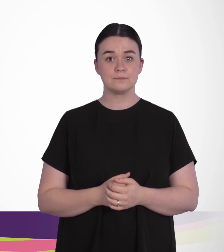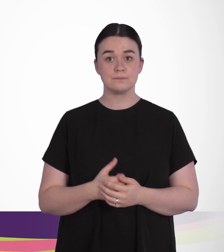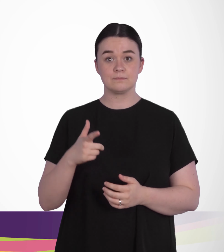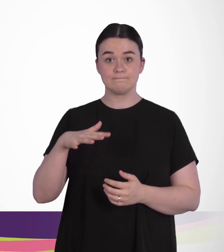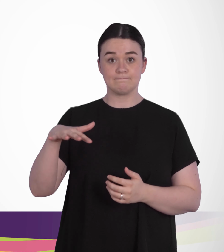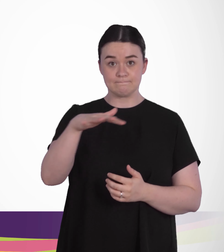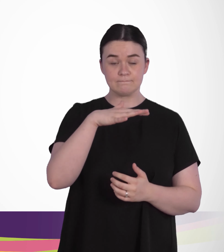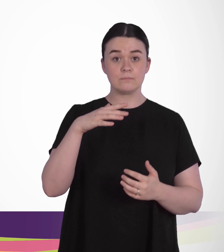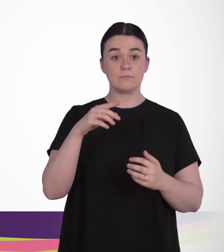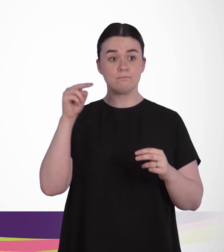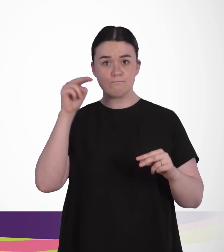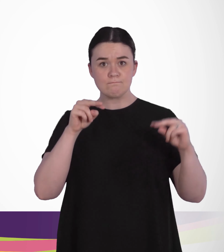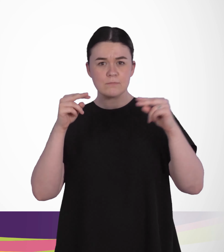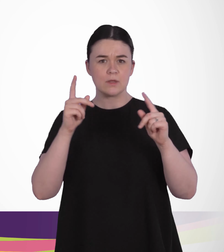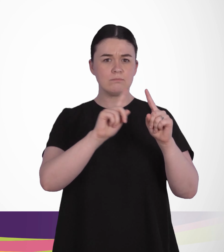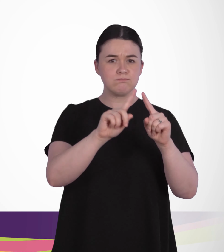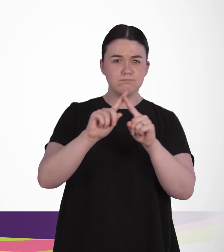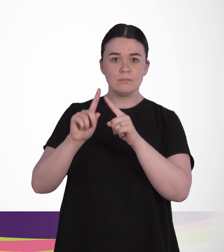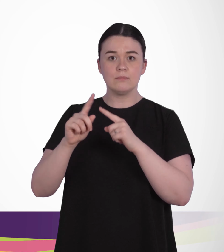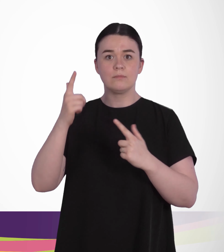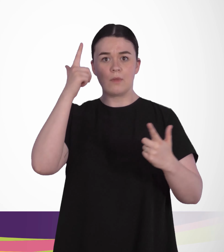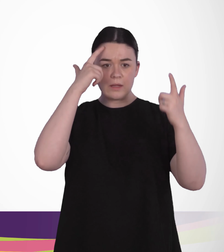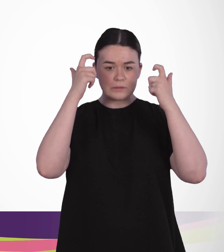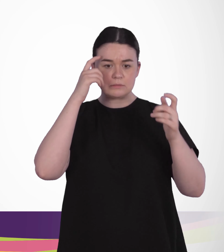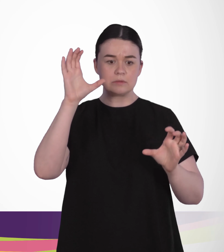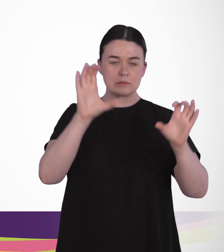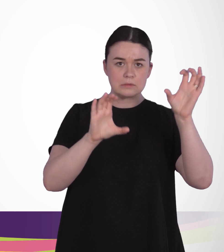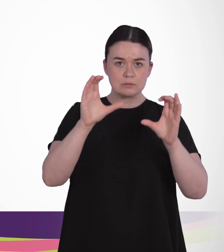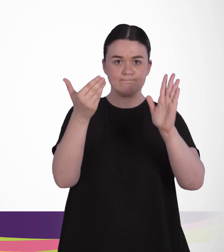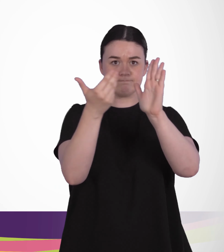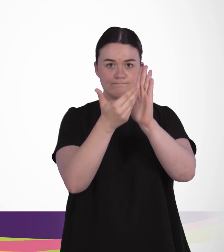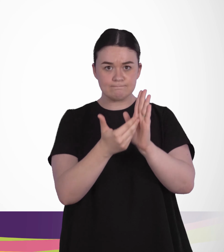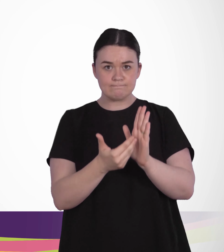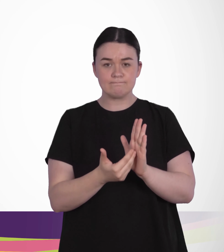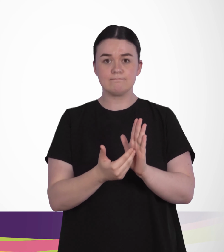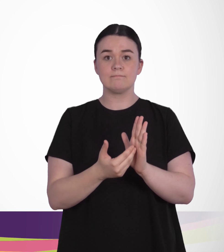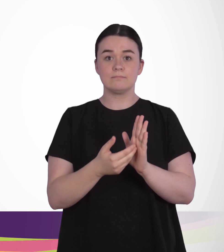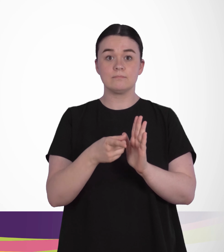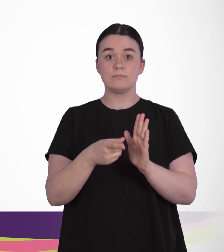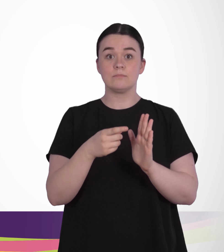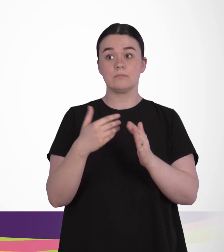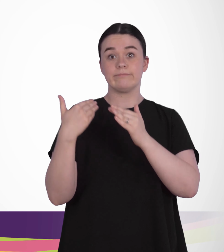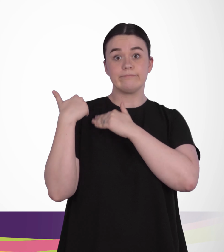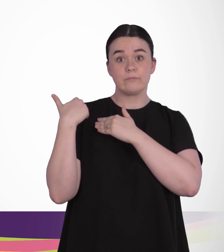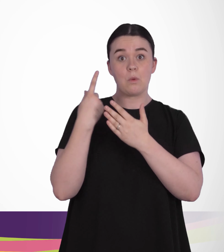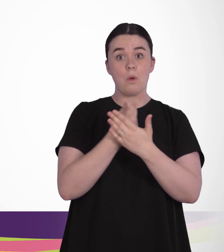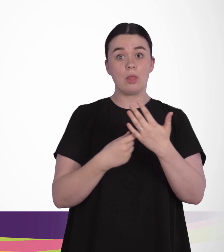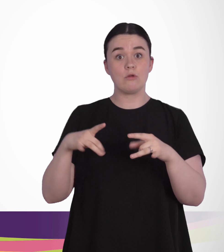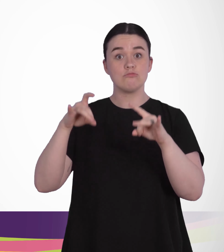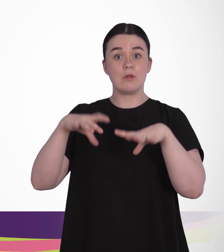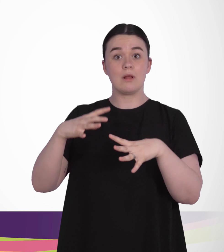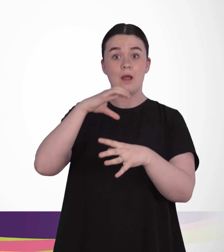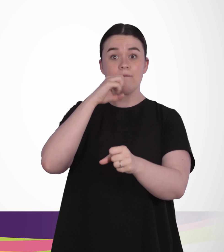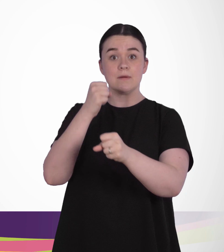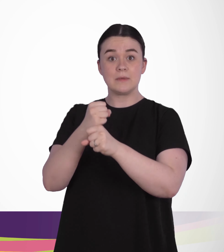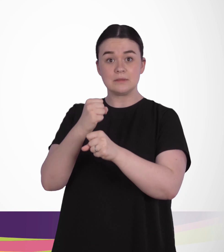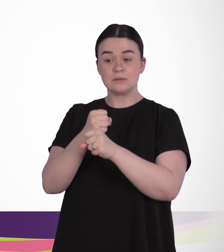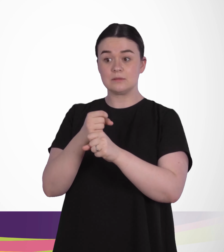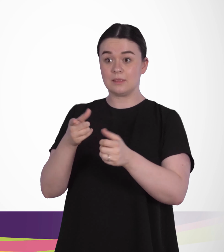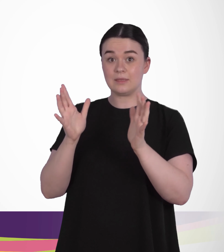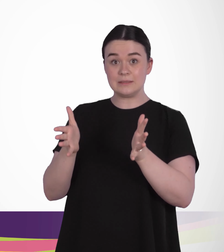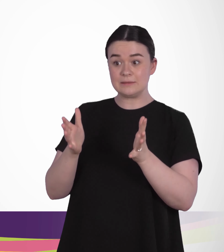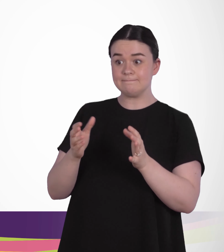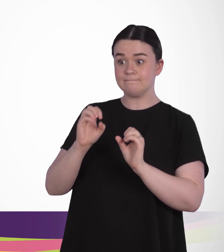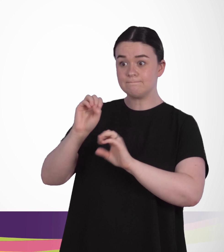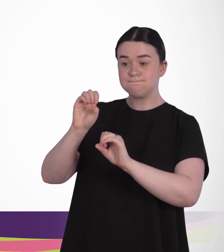The views and ideas outlined are not limited to the responsibilities of the Australian Government,